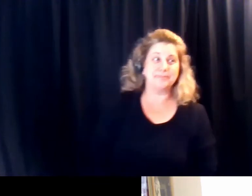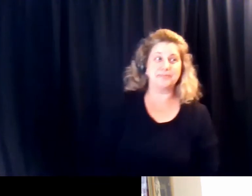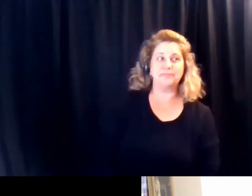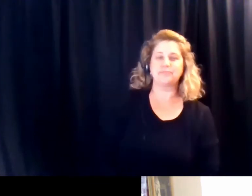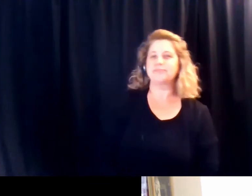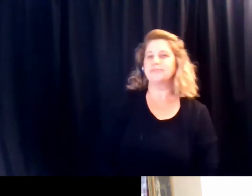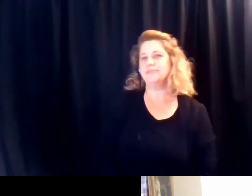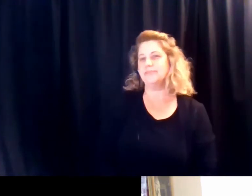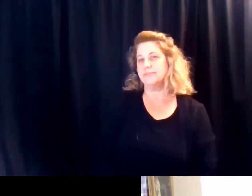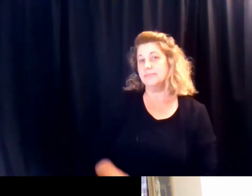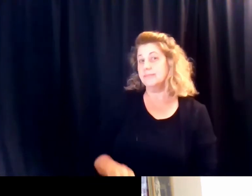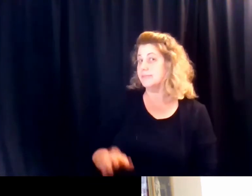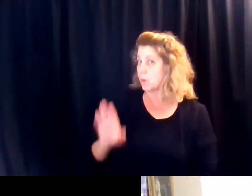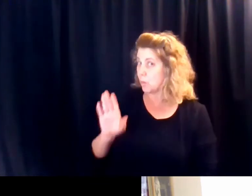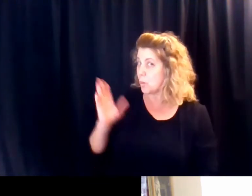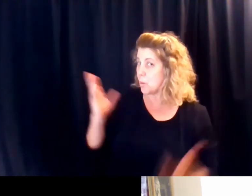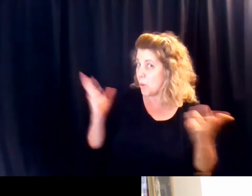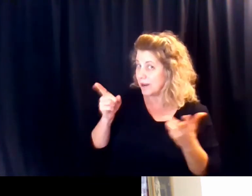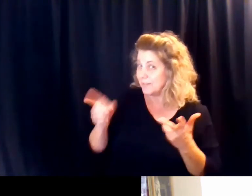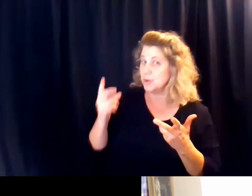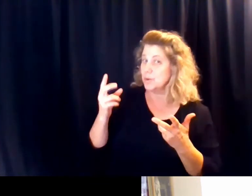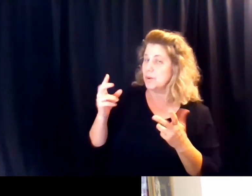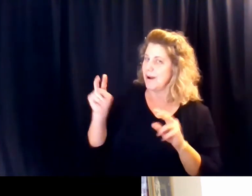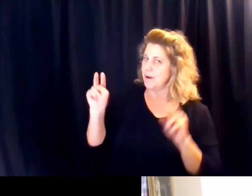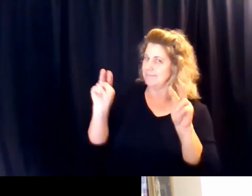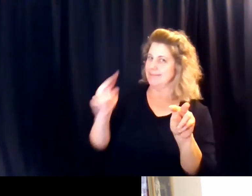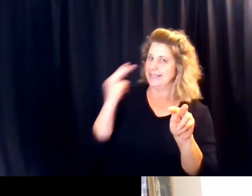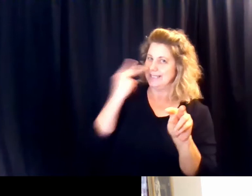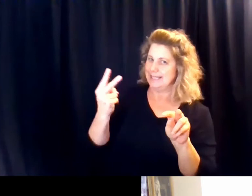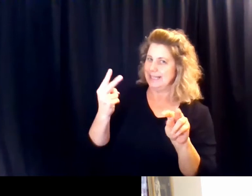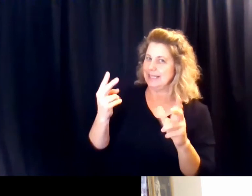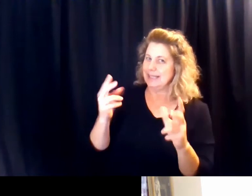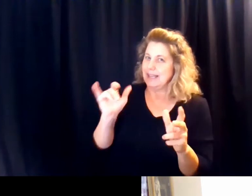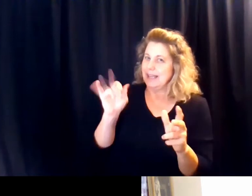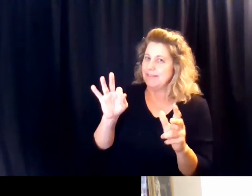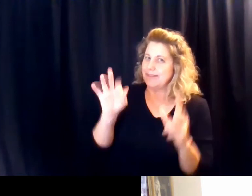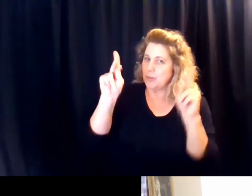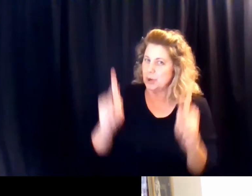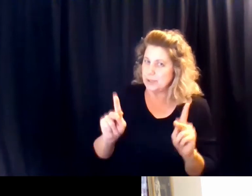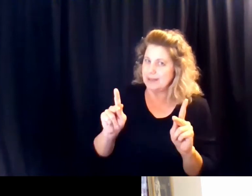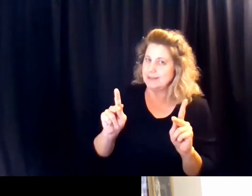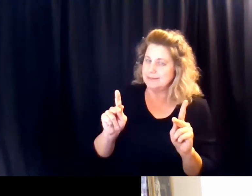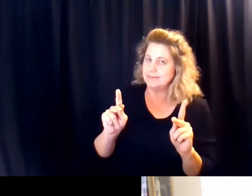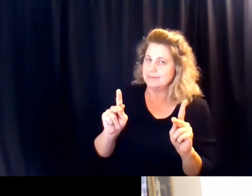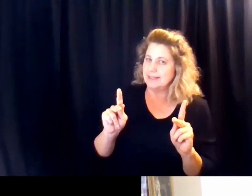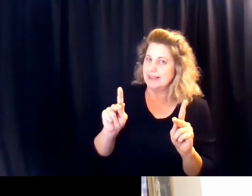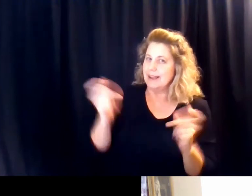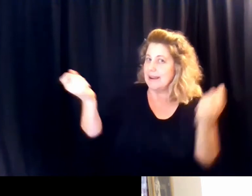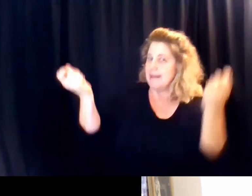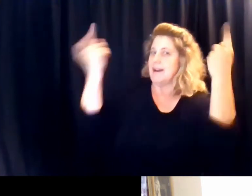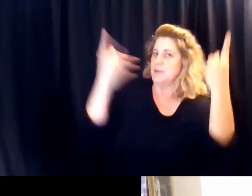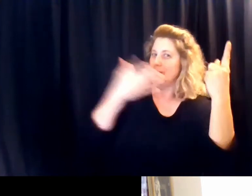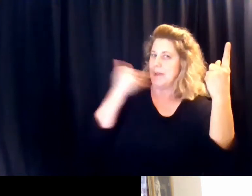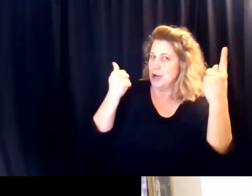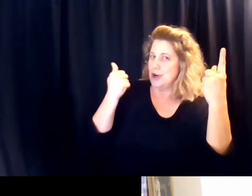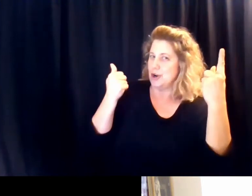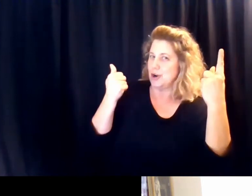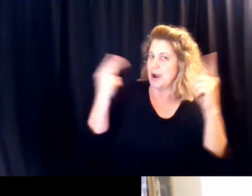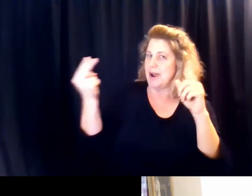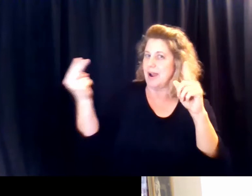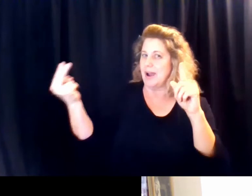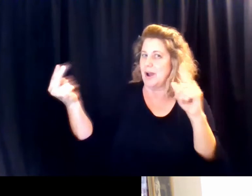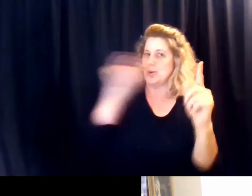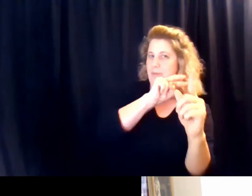Judith Heumann: Absentee balloting i think you know registering people to vote, even though the time's right now are very difficult for me the election in November is so essential